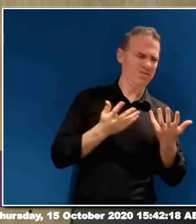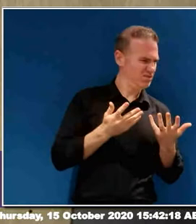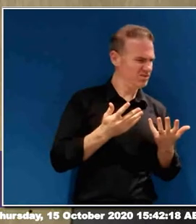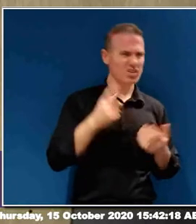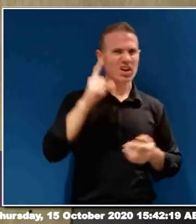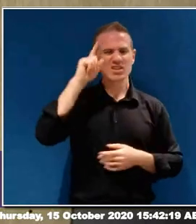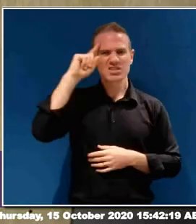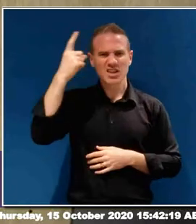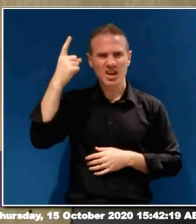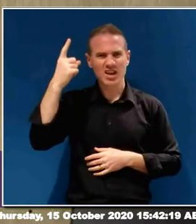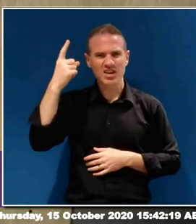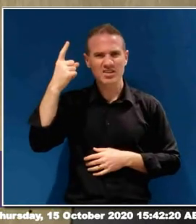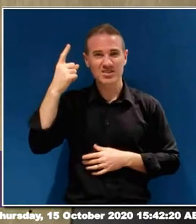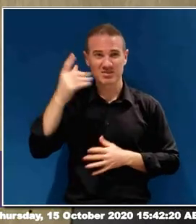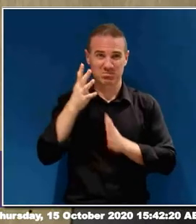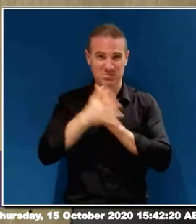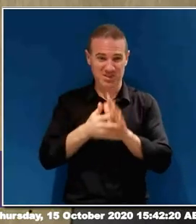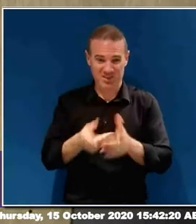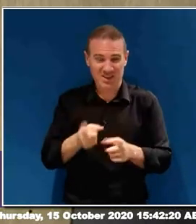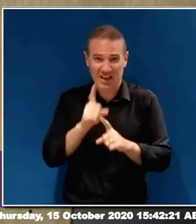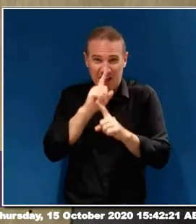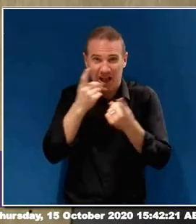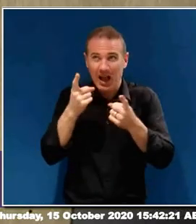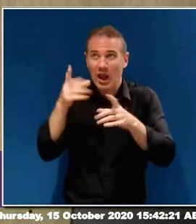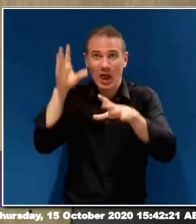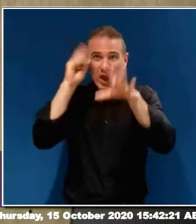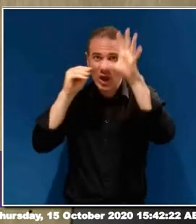You heard Sam's mum earlier this week saying Sam didn't know what